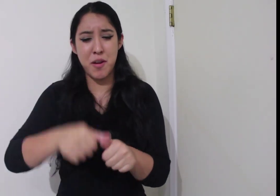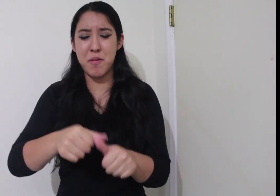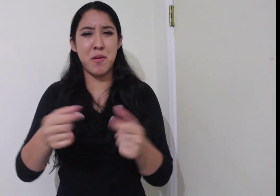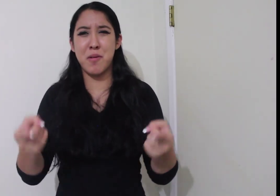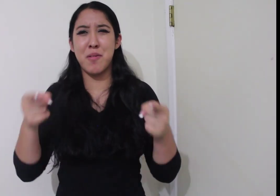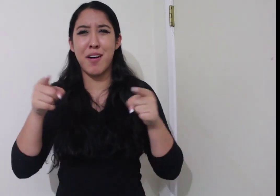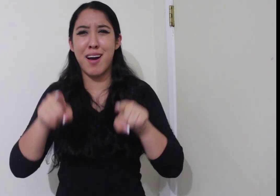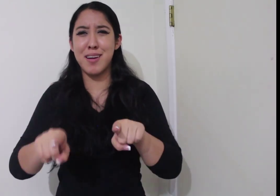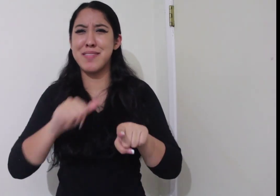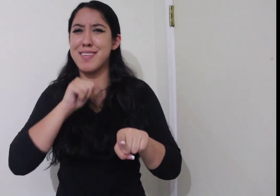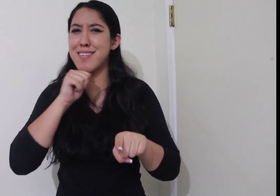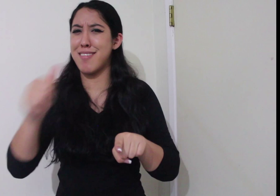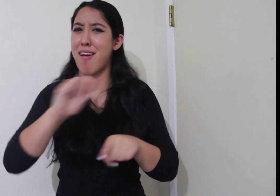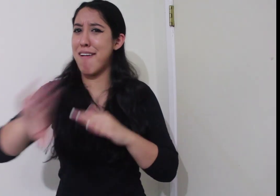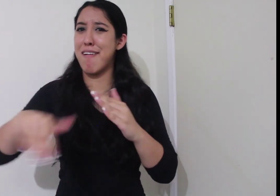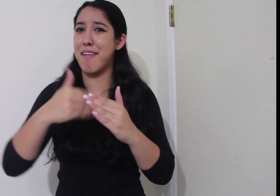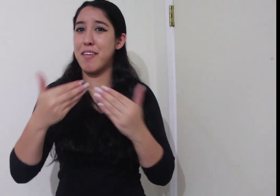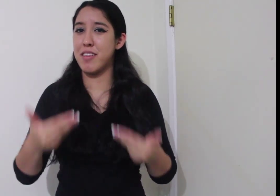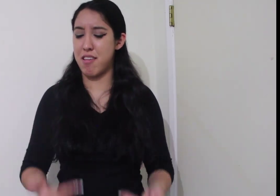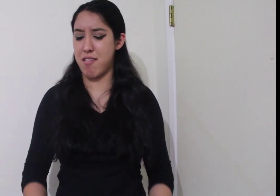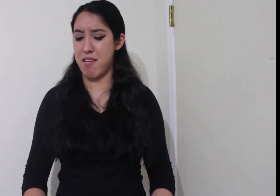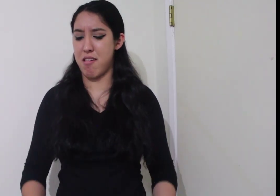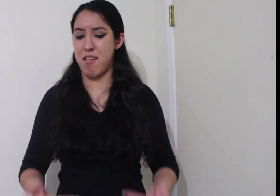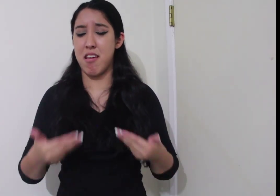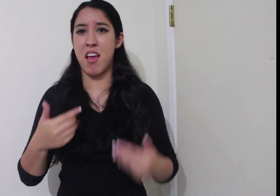To relearn that this is not all that I am.